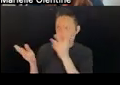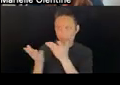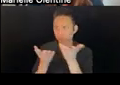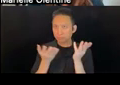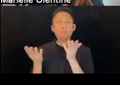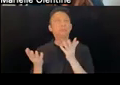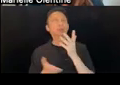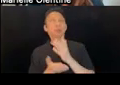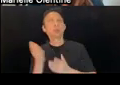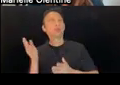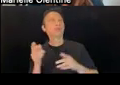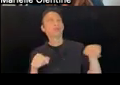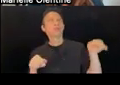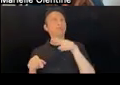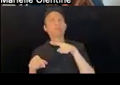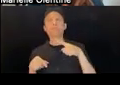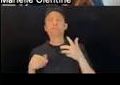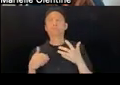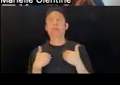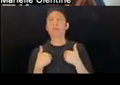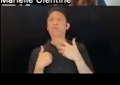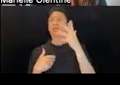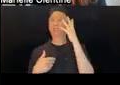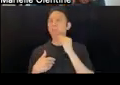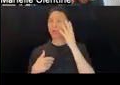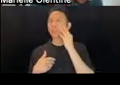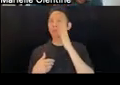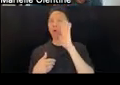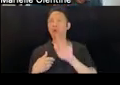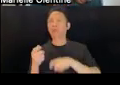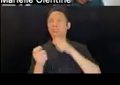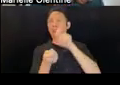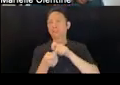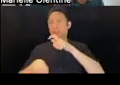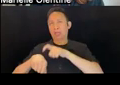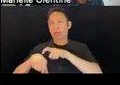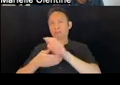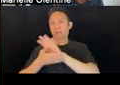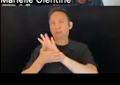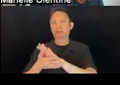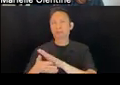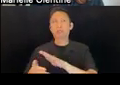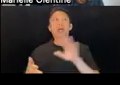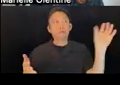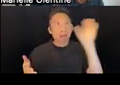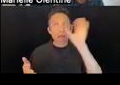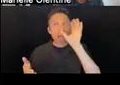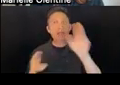For example, the Tribeca example, it's a different set of programmers if you are programming features 1183 01:04:34,850 --> 01:04:34,510 versus shorts. So if you have a short using a feature as a comp